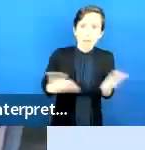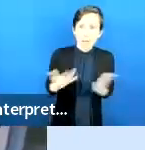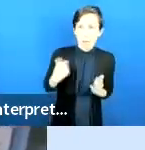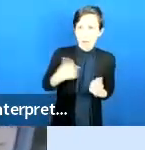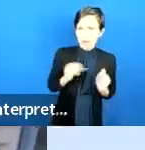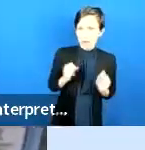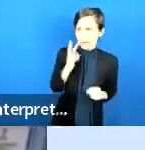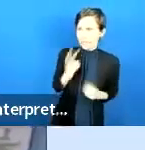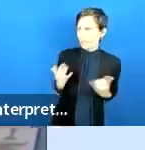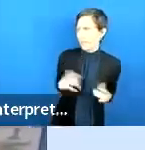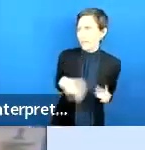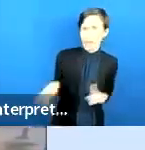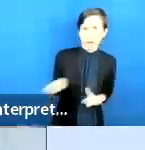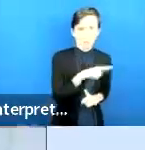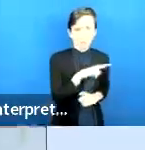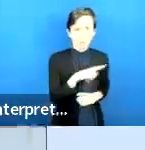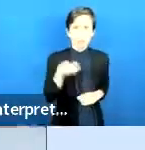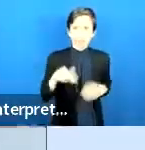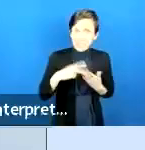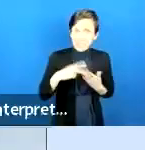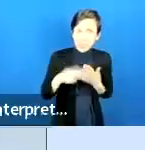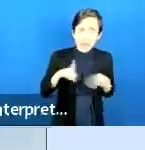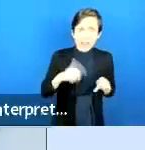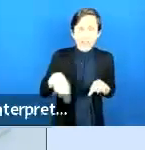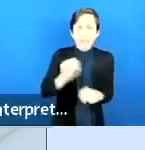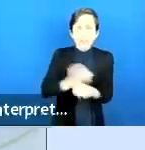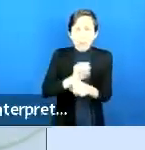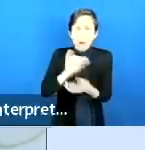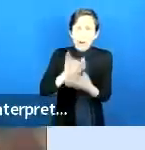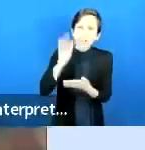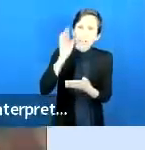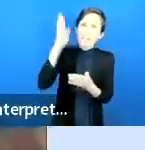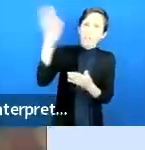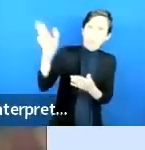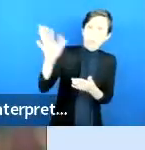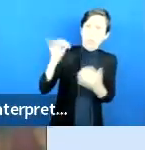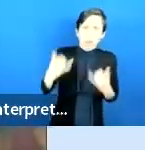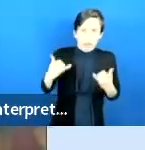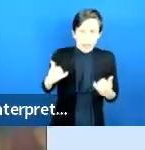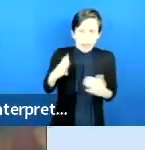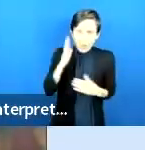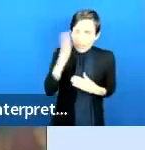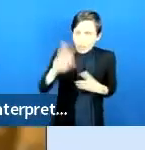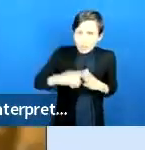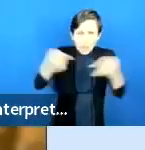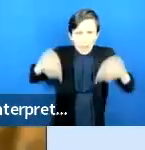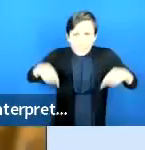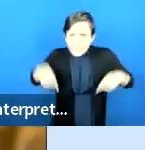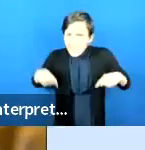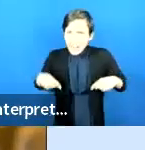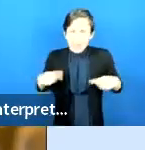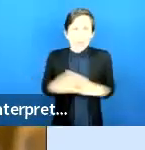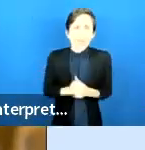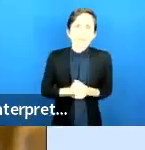This program allows them to begin to work on that future. Right now the future begins here. U of M undergraduate